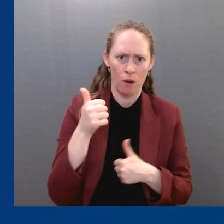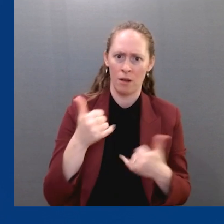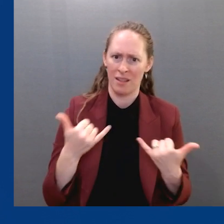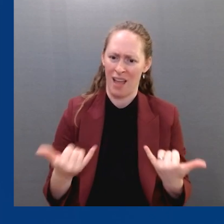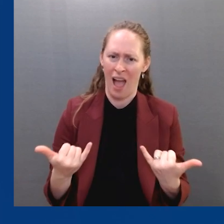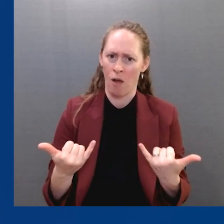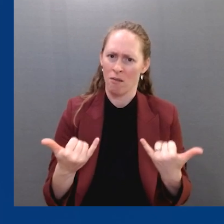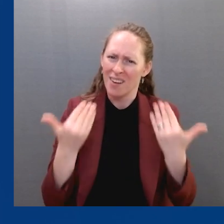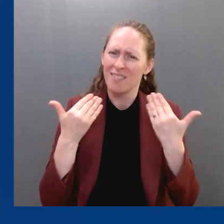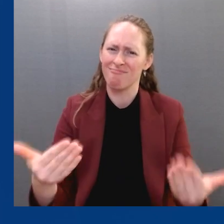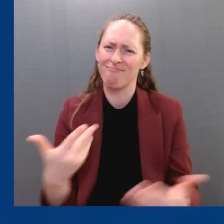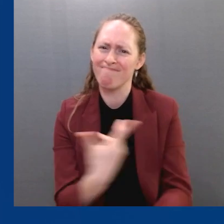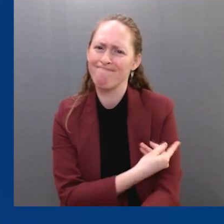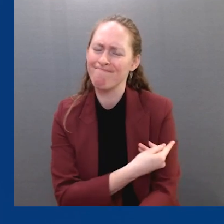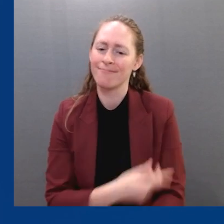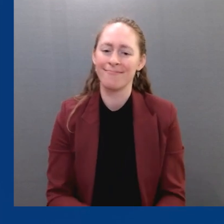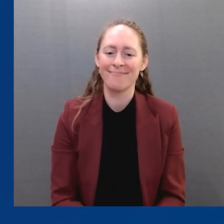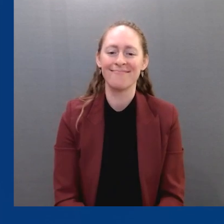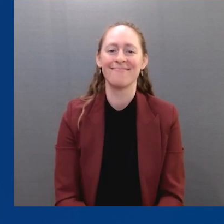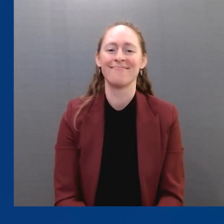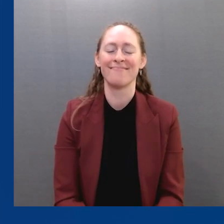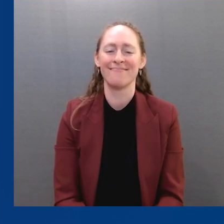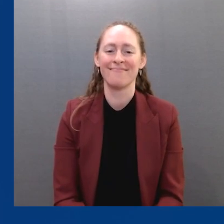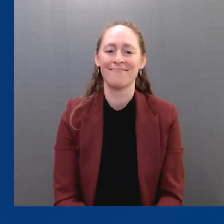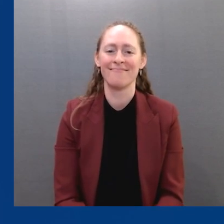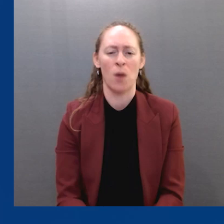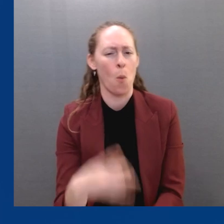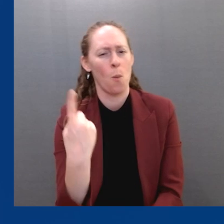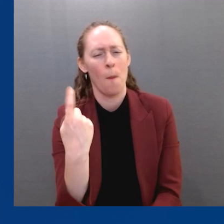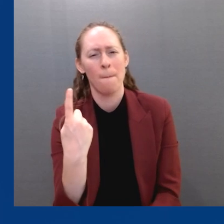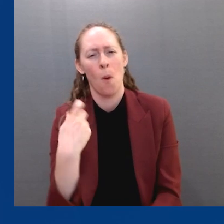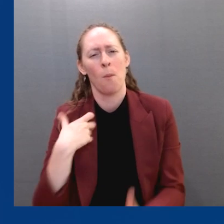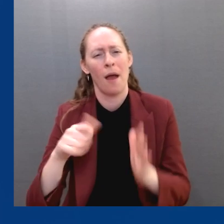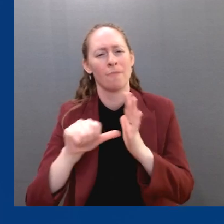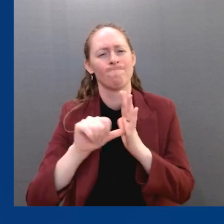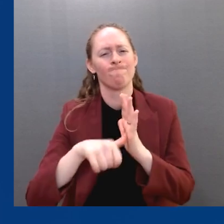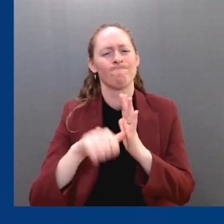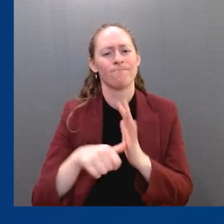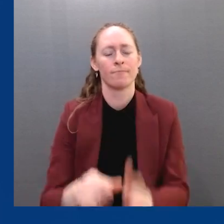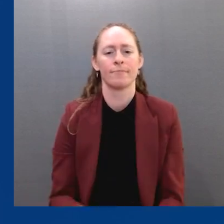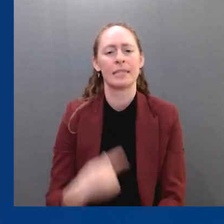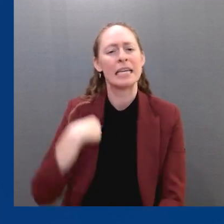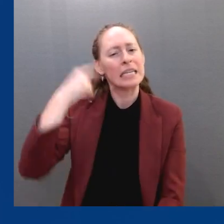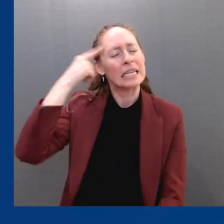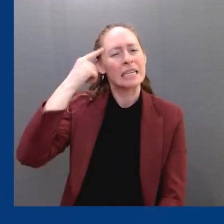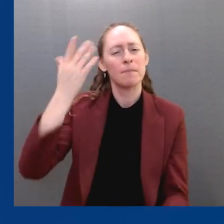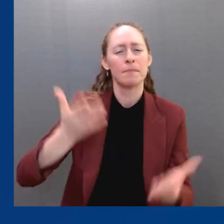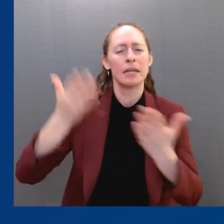Dr. Jha: And let me make one more add on point that I think often gets confusing for people because people say, well, why do